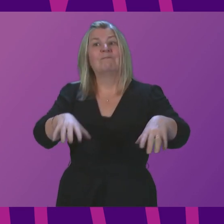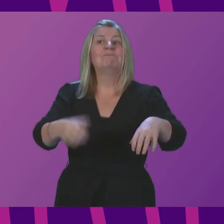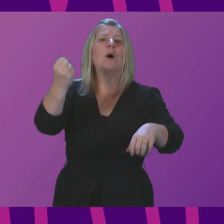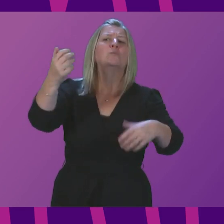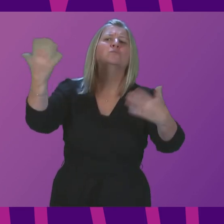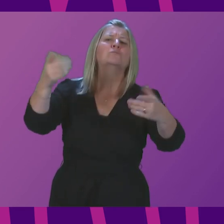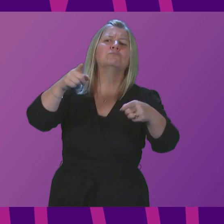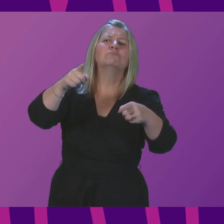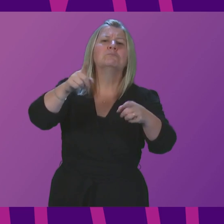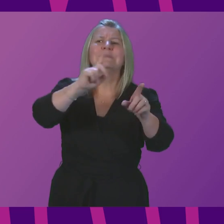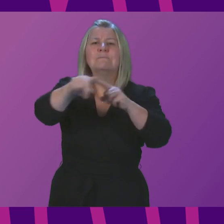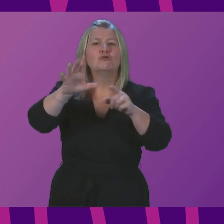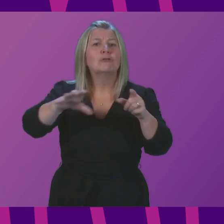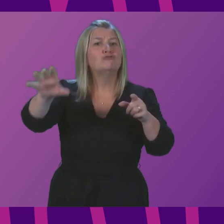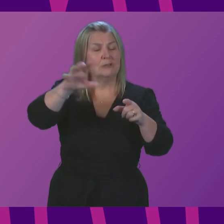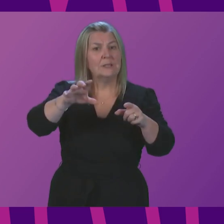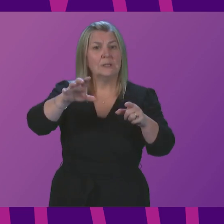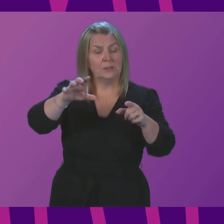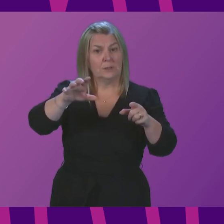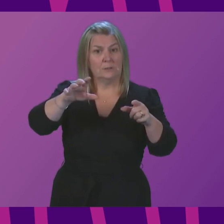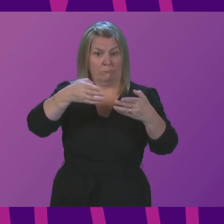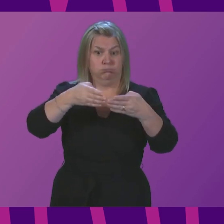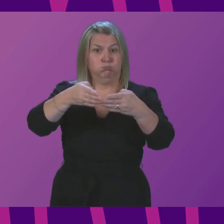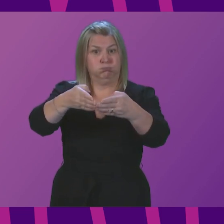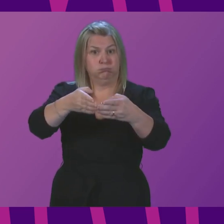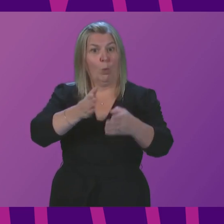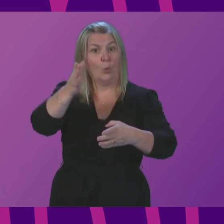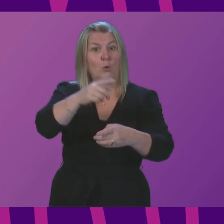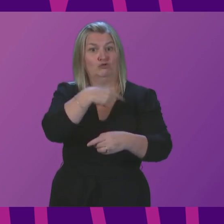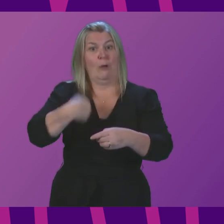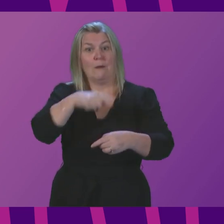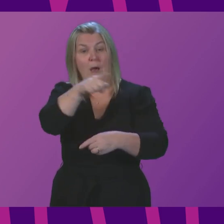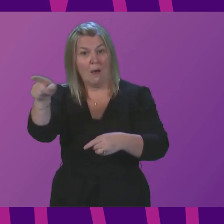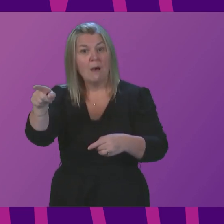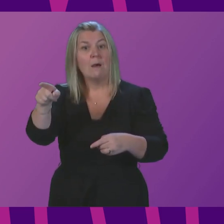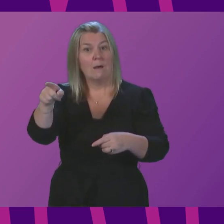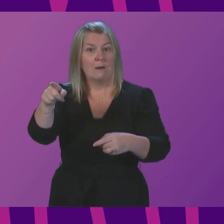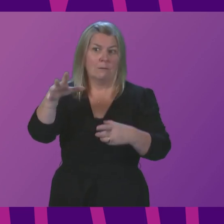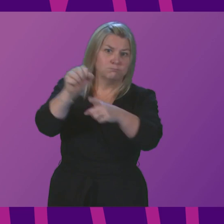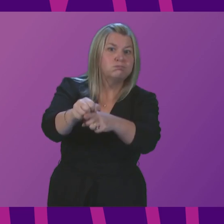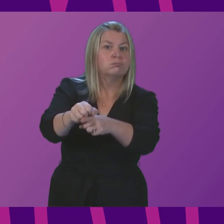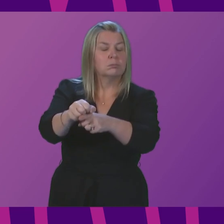I appreciate that the fine is a matter for the courts, but does the First Minister agree